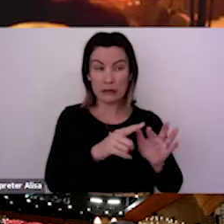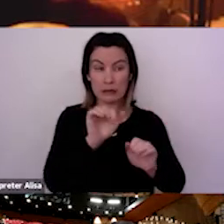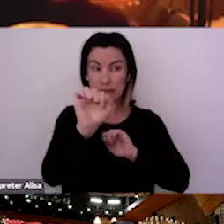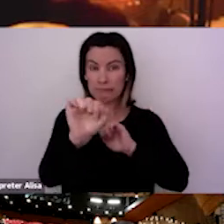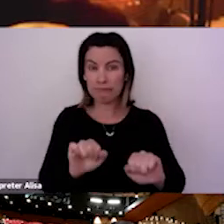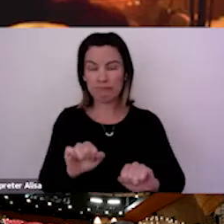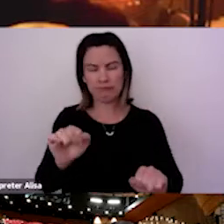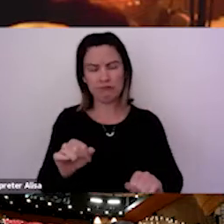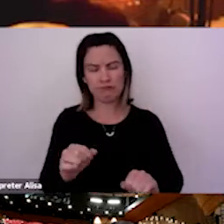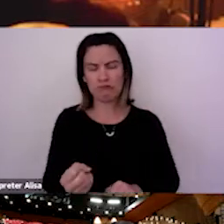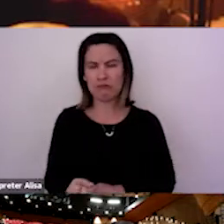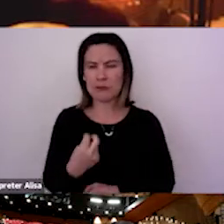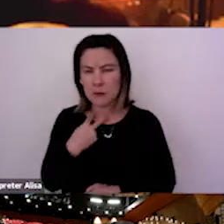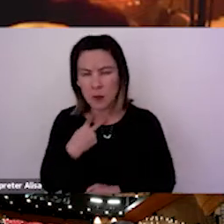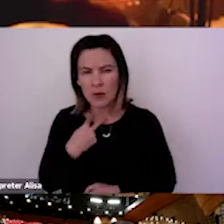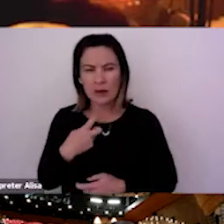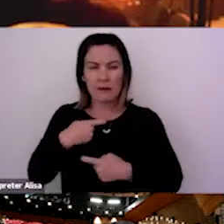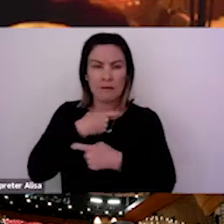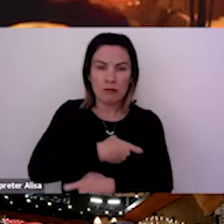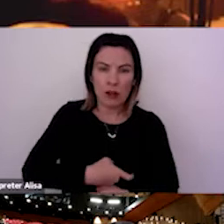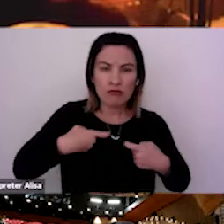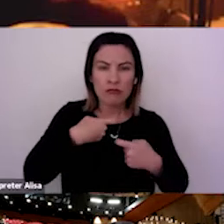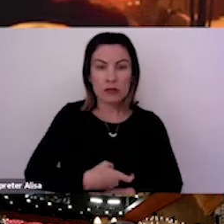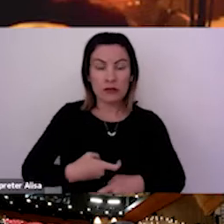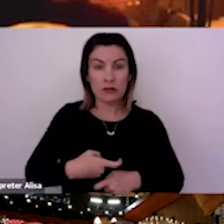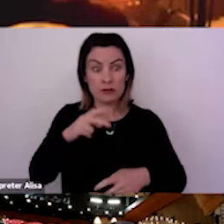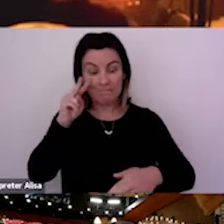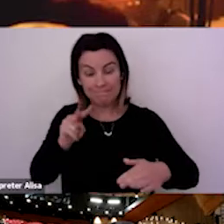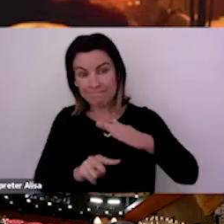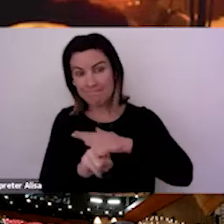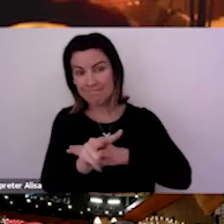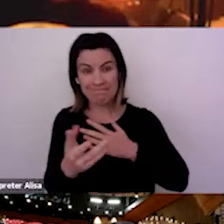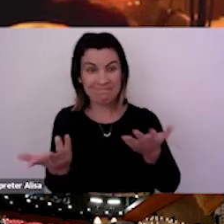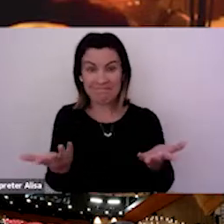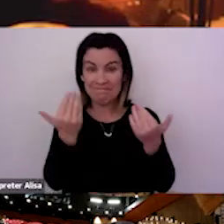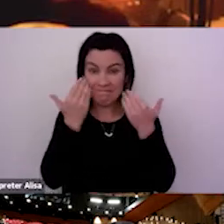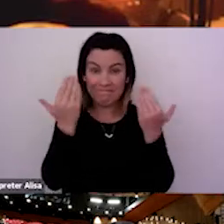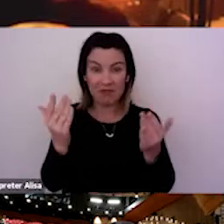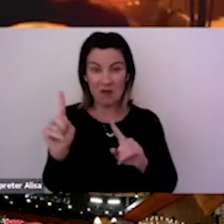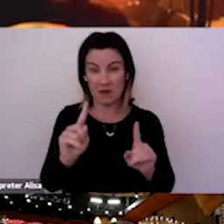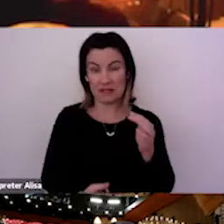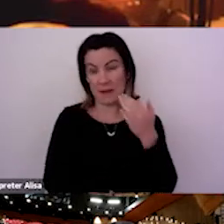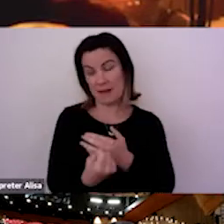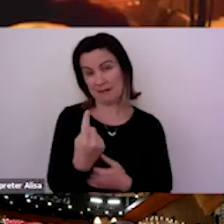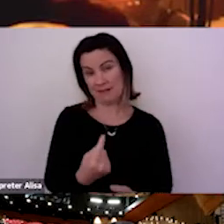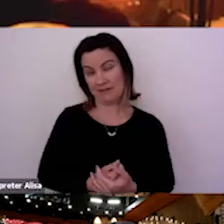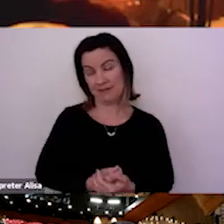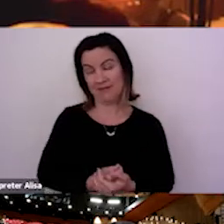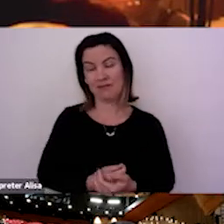frustrating and the future of recent outbreaks continues to be uncertain. Whatever you are feeling right now is completely valid.